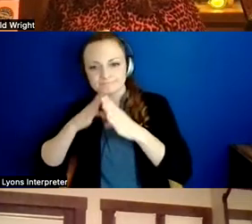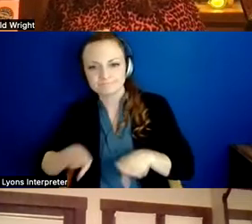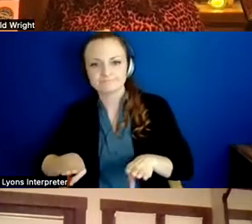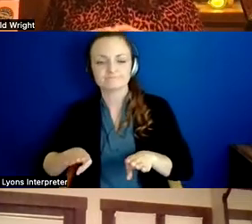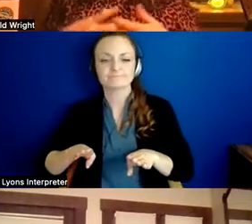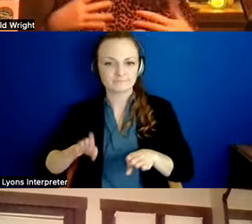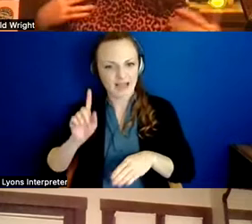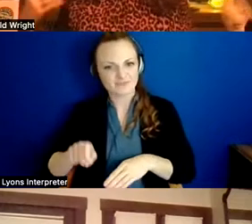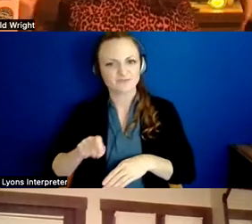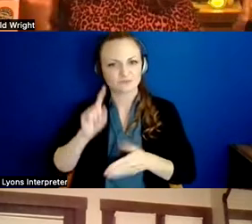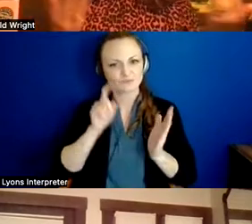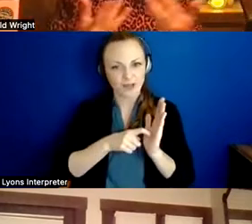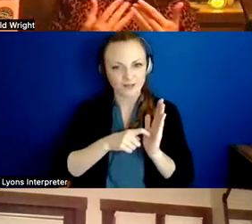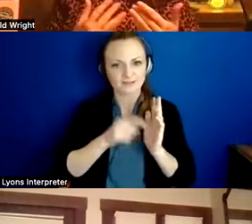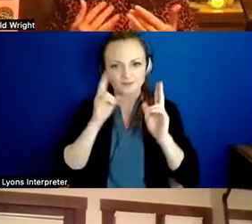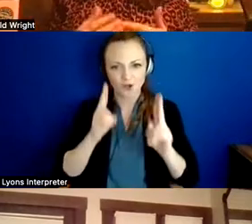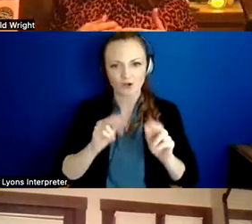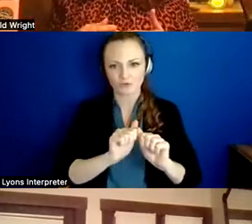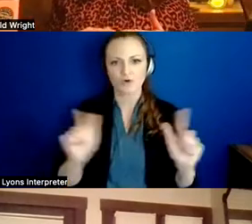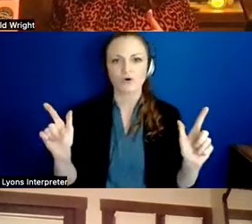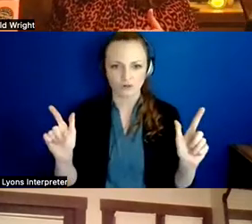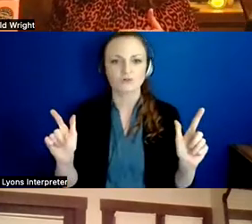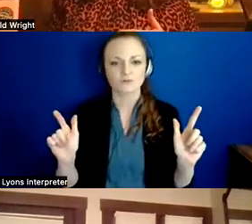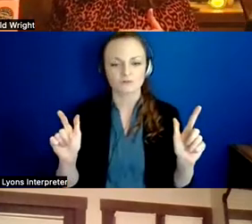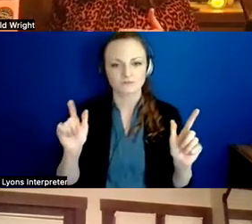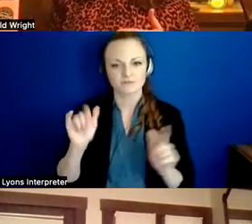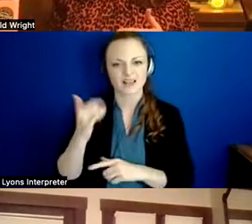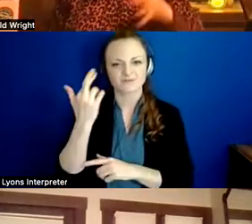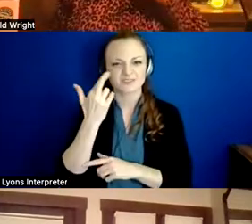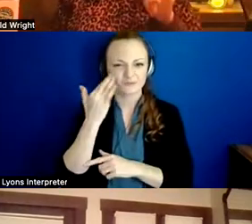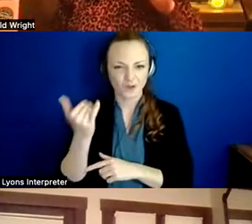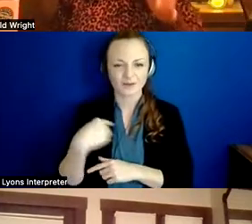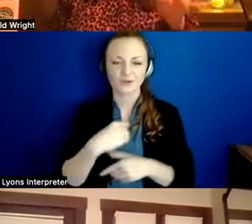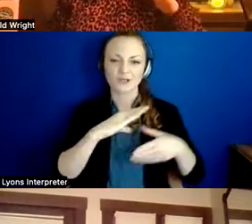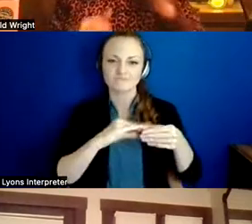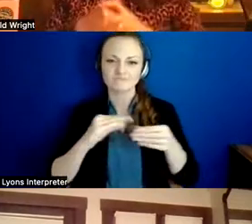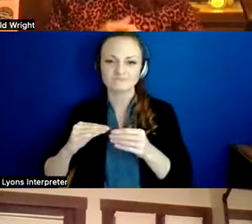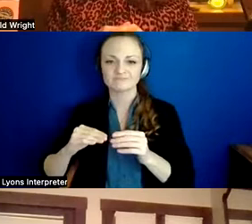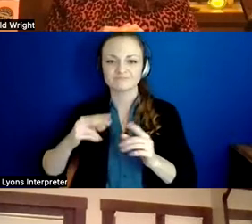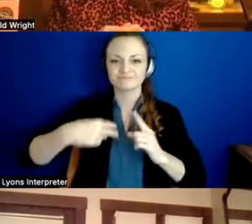19:43:36 And we tell the story in all different ways. so lots and lots of forks. i'm going